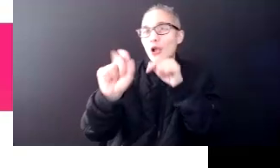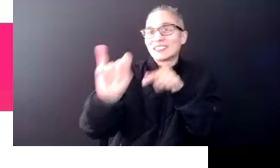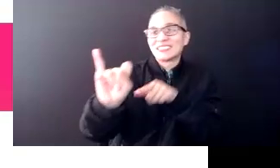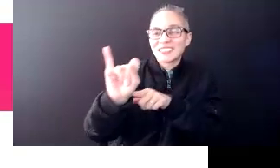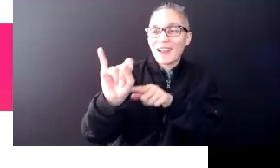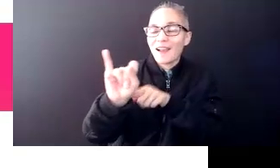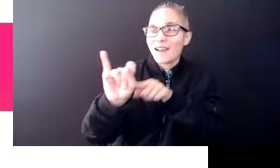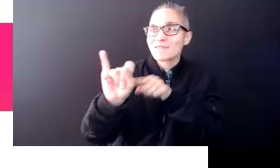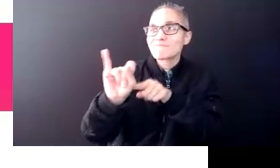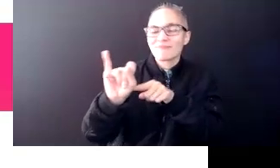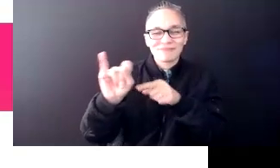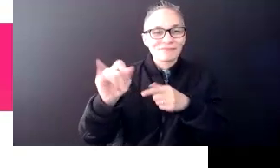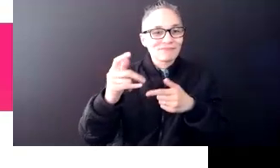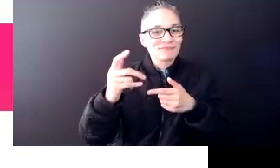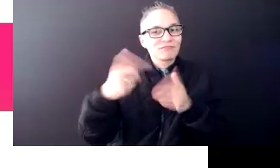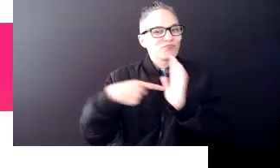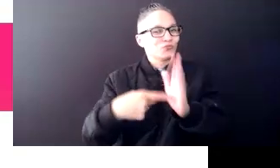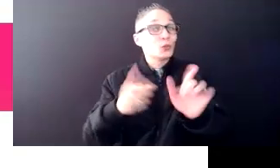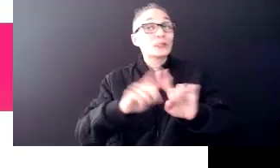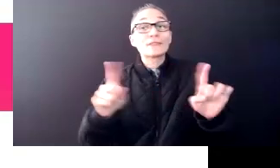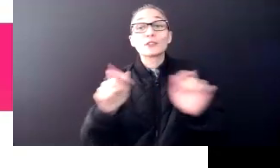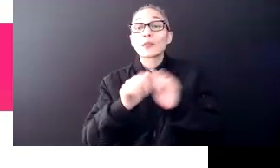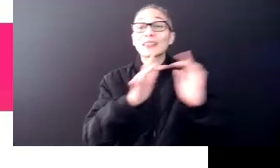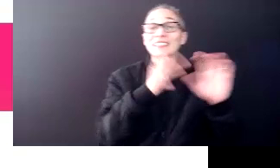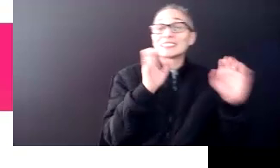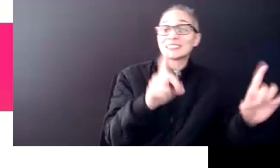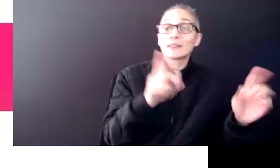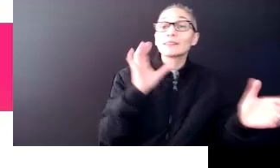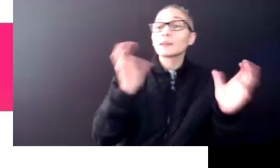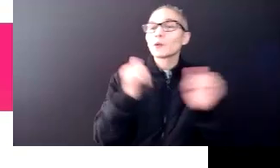really distinguishes distance education from correspondence courses.